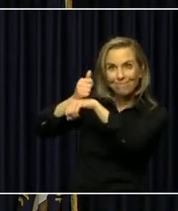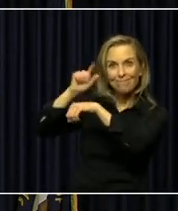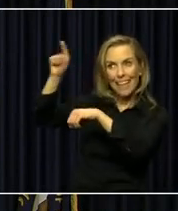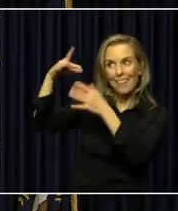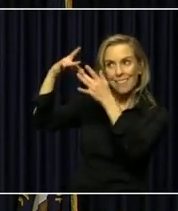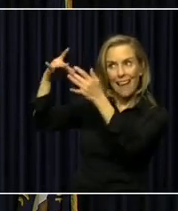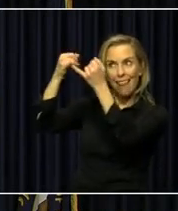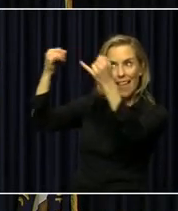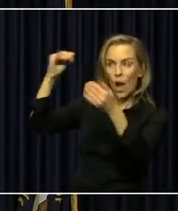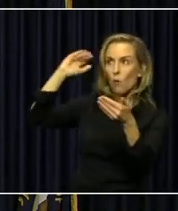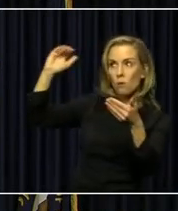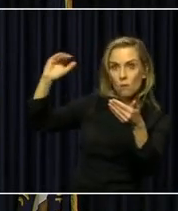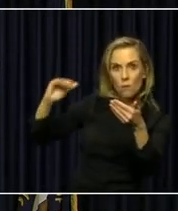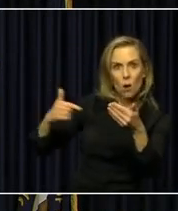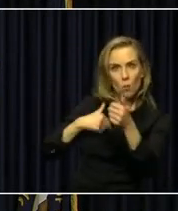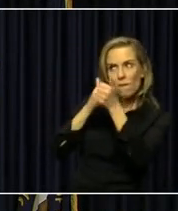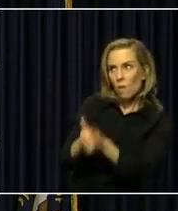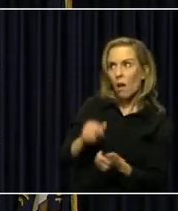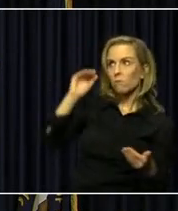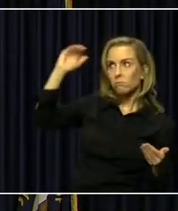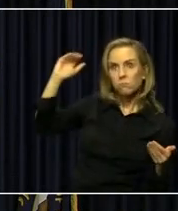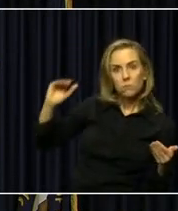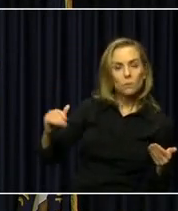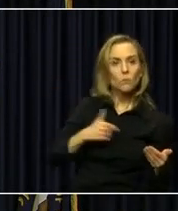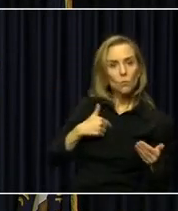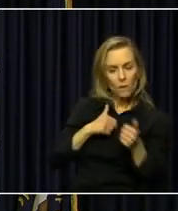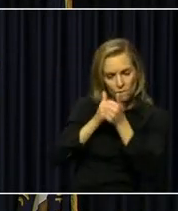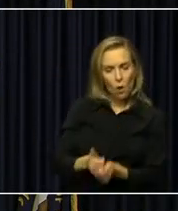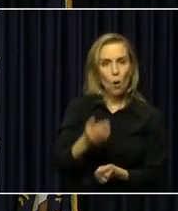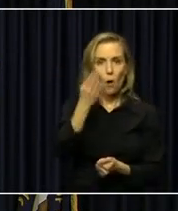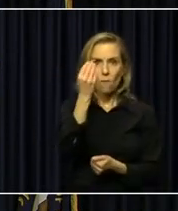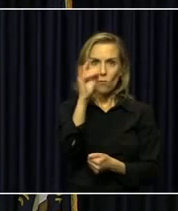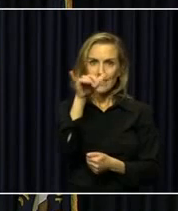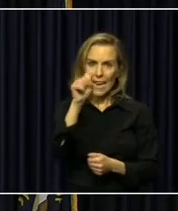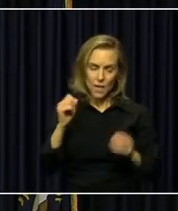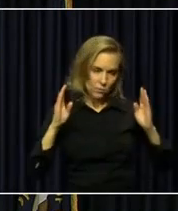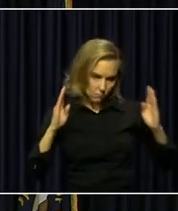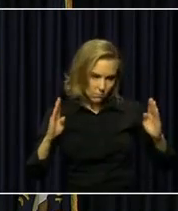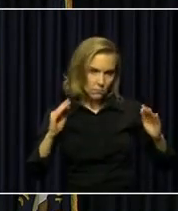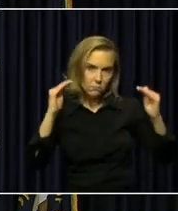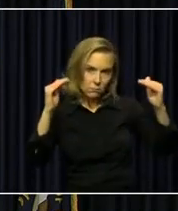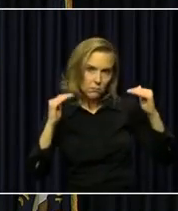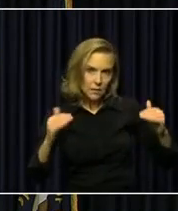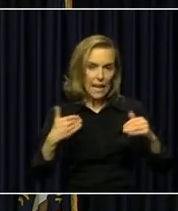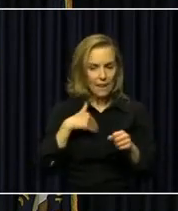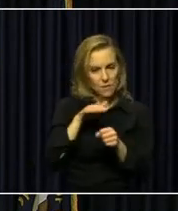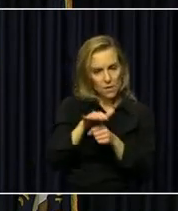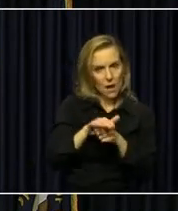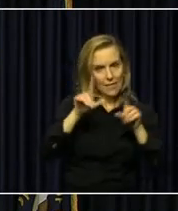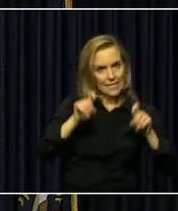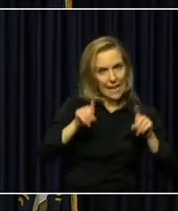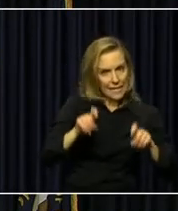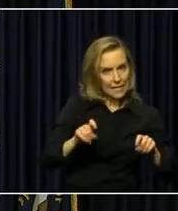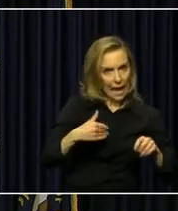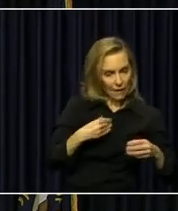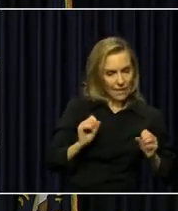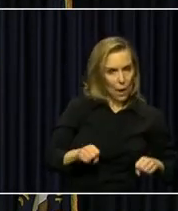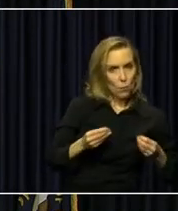EVERY DAY WITH GRAVITY, RAMPING UP, AND HOPEFULLY OTHERS AROUND THE COUNTRY. BUT REMEMBER WHAT I MENTIONED